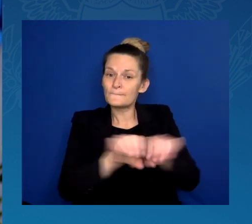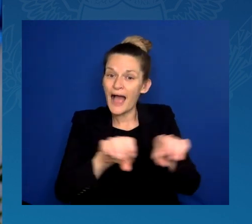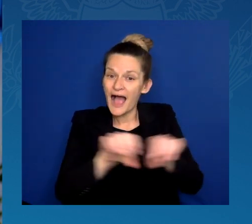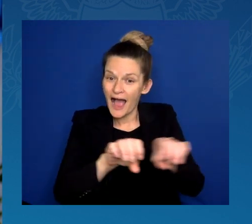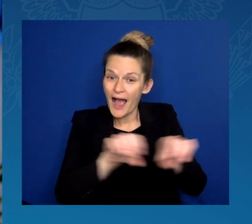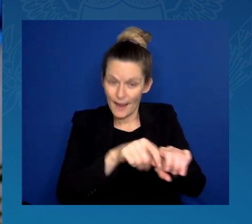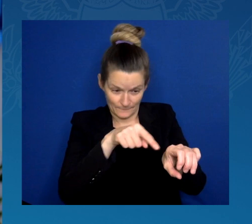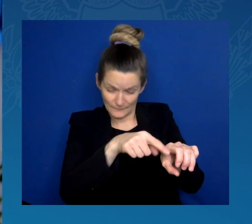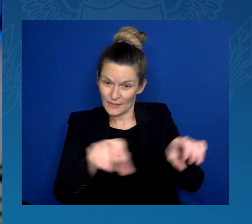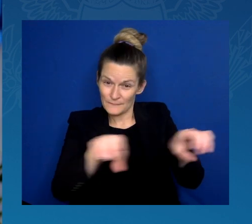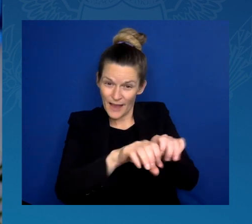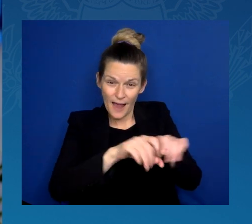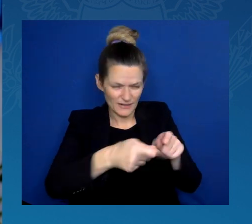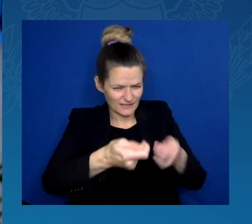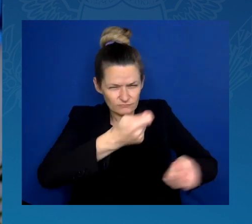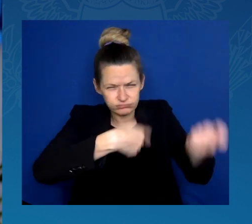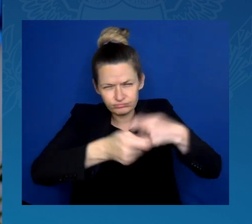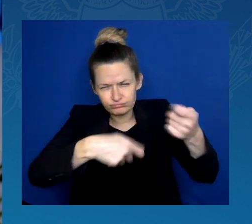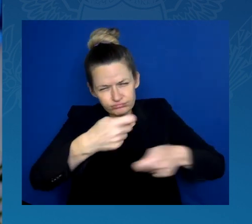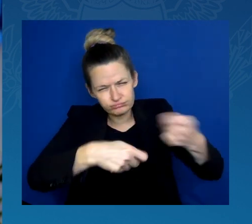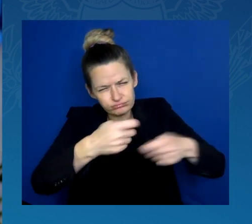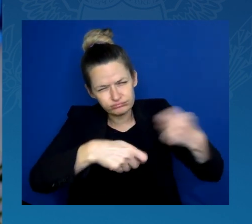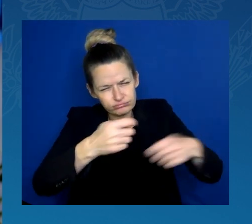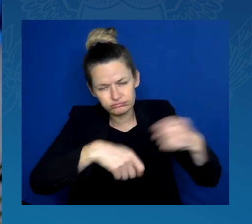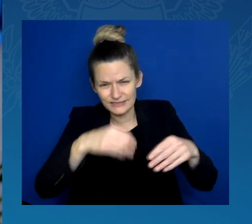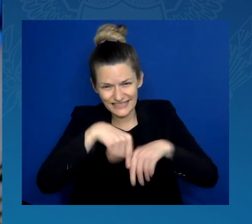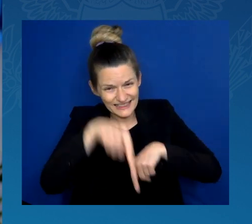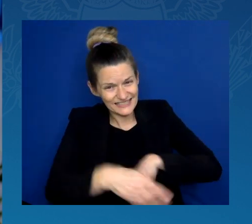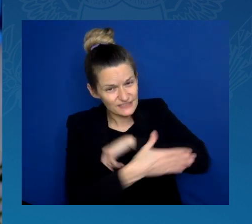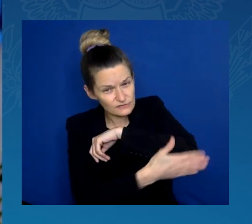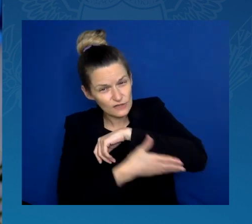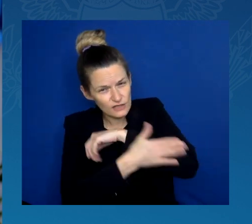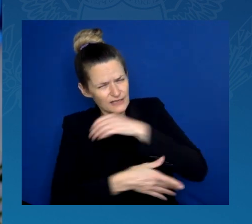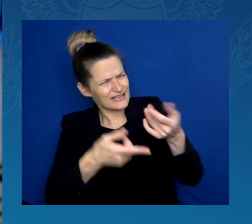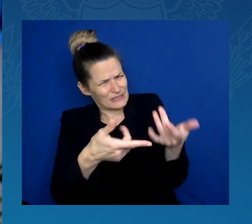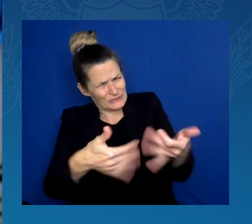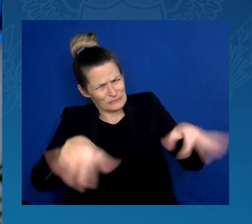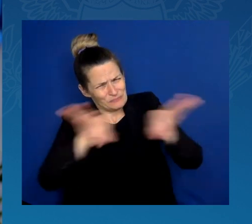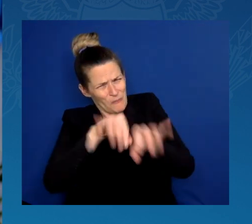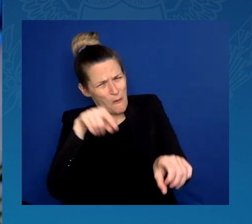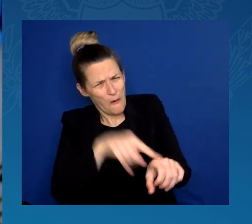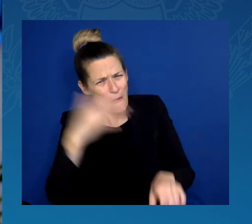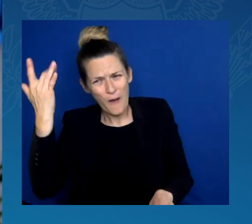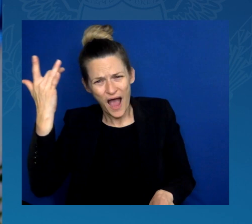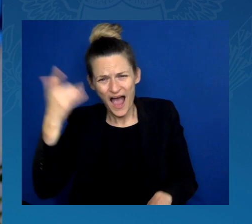Because far too many of our babies in America are drinking toxic water from those lead pipes.